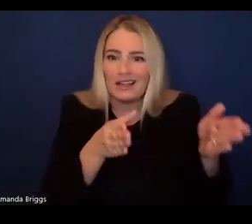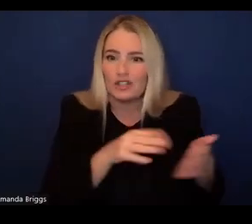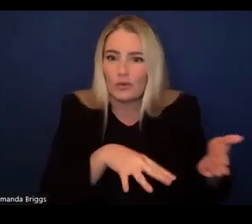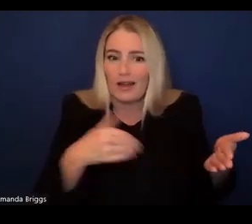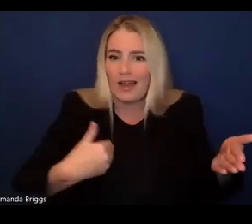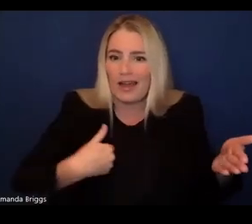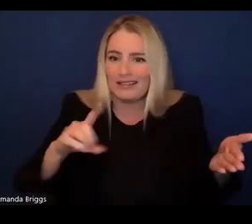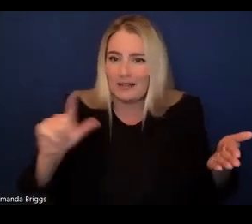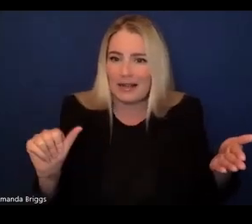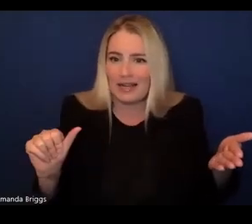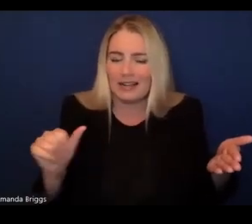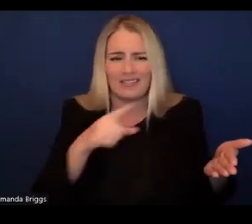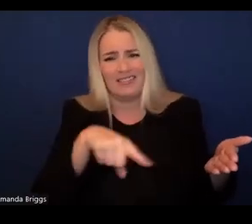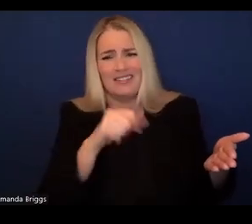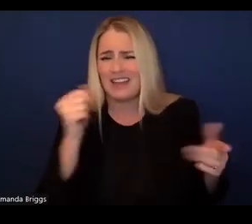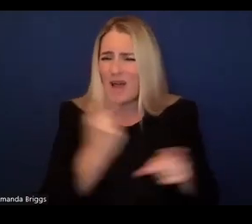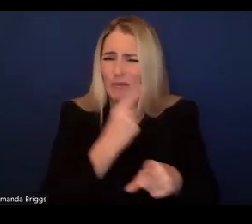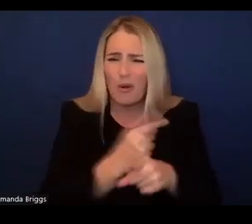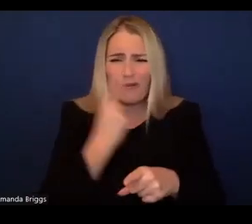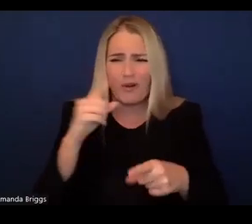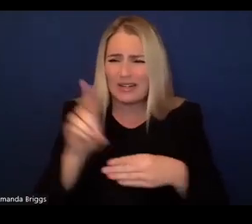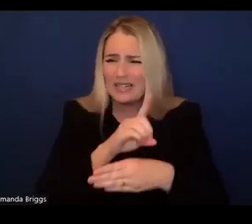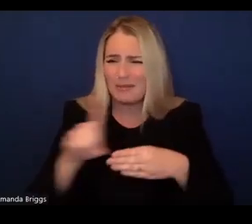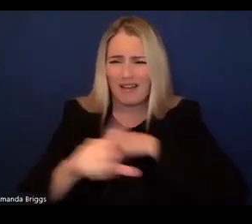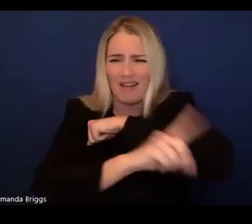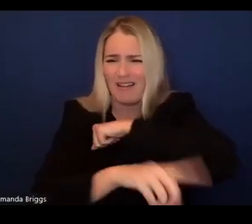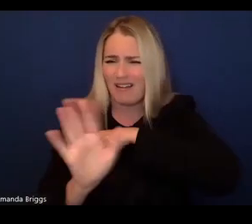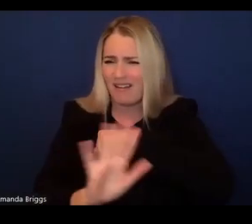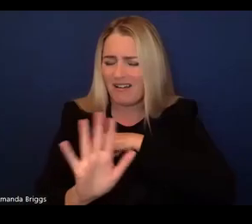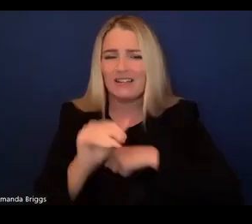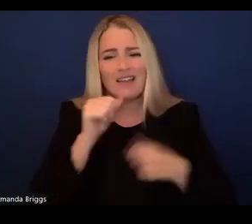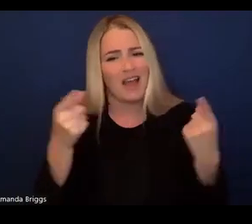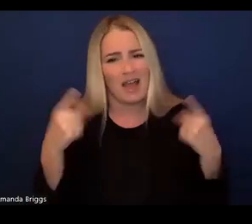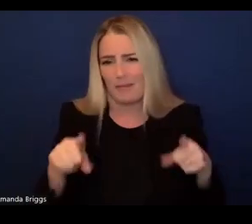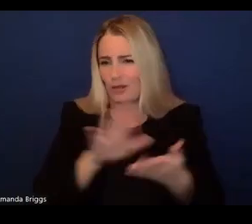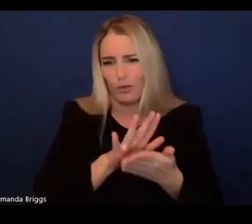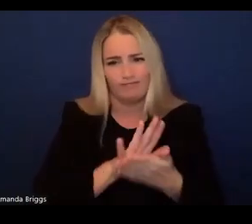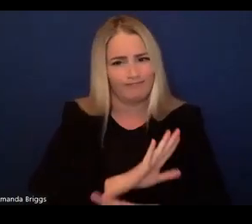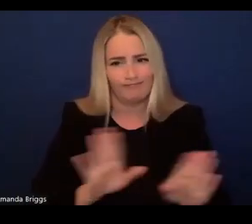So these are inappropriate discipline tactics that shouldn't be taking place at school.